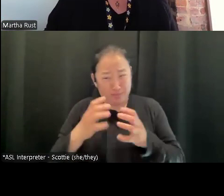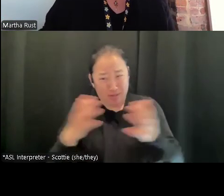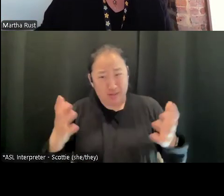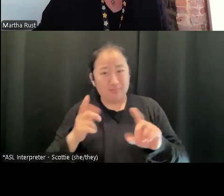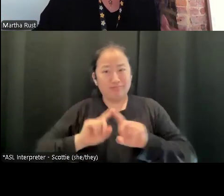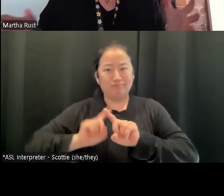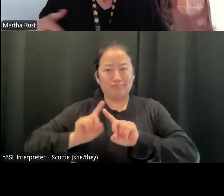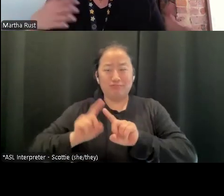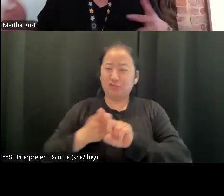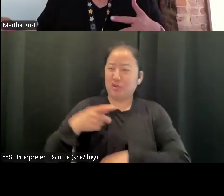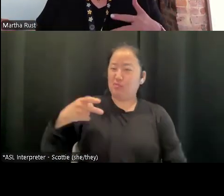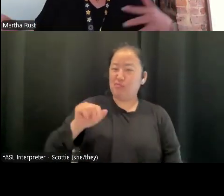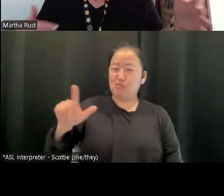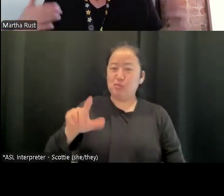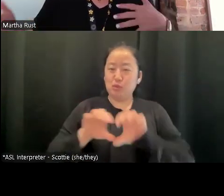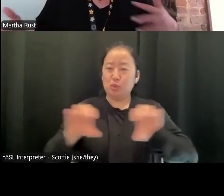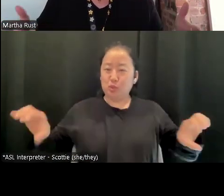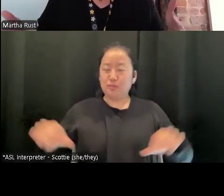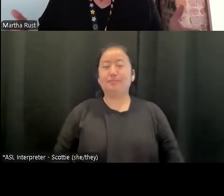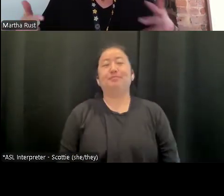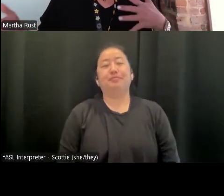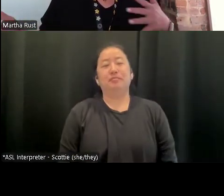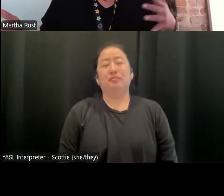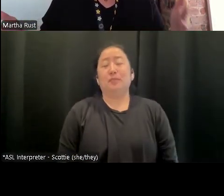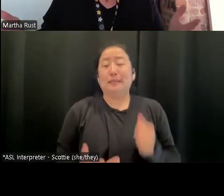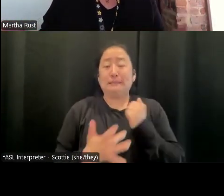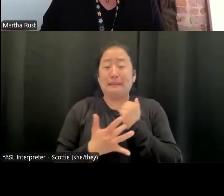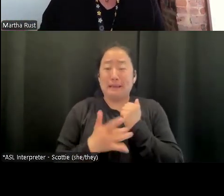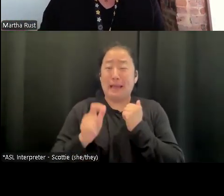So we had that as an example that technology doesn't have to be super expensive.